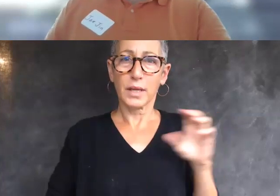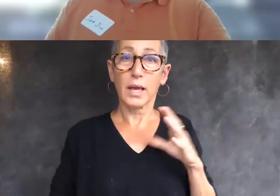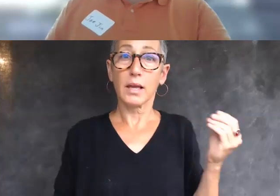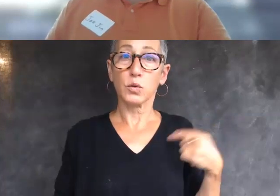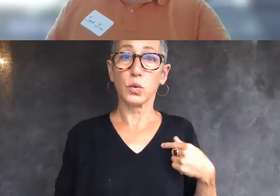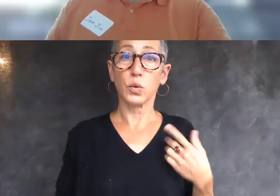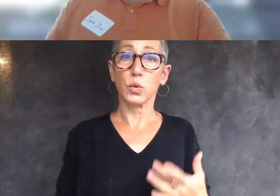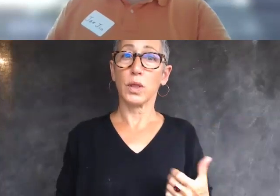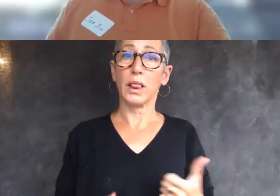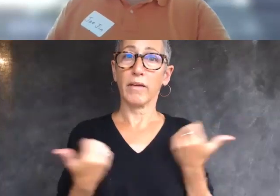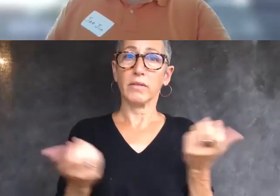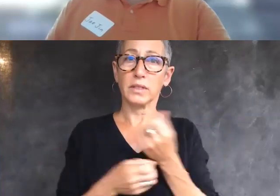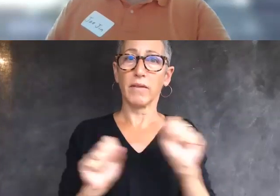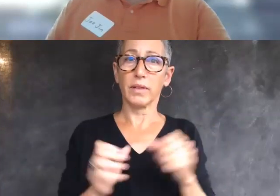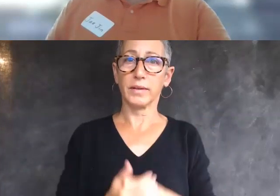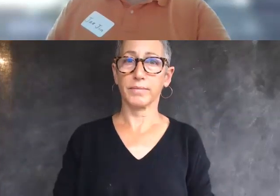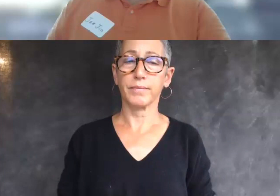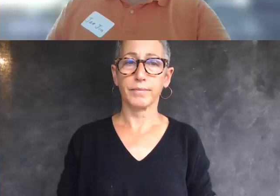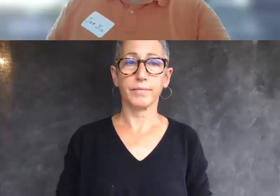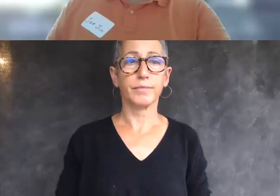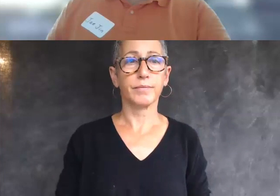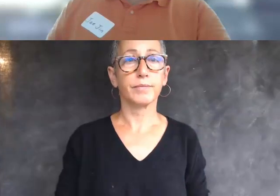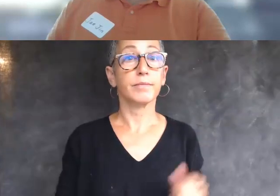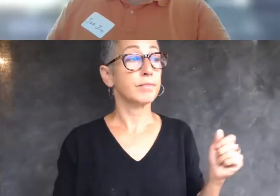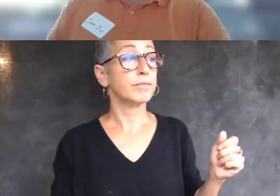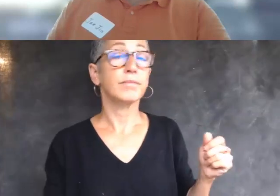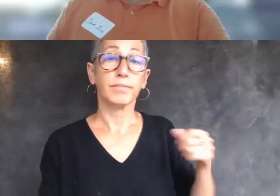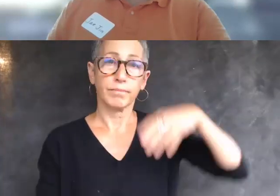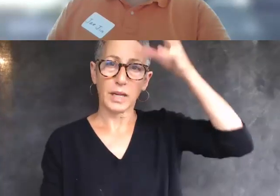So thank you. Absolutely. I think all of you brought out some really interesting points about,